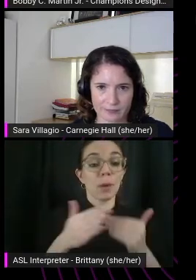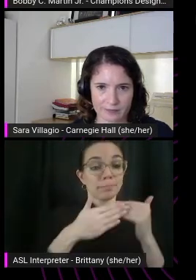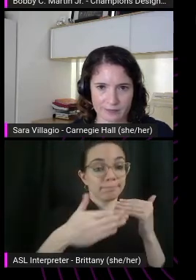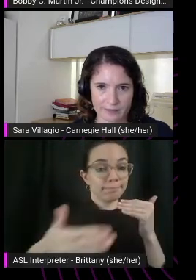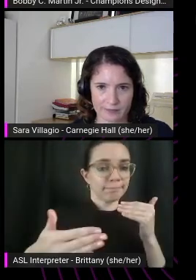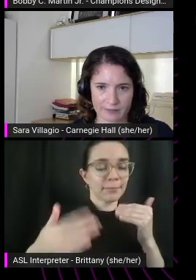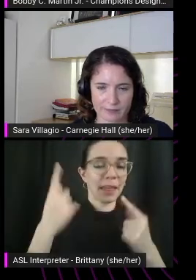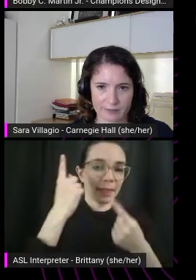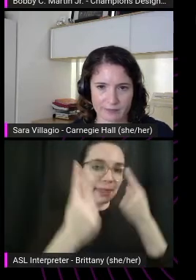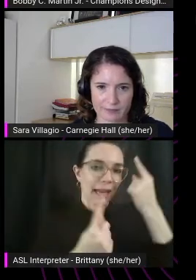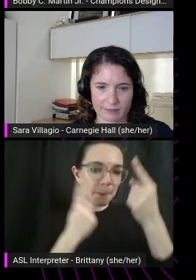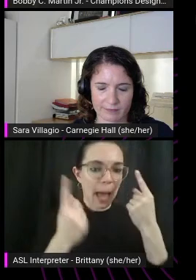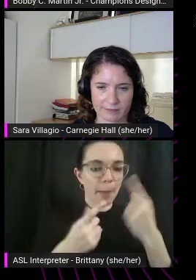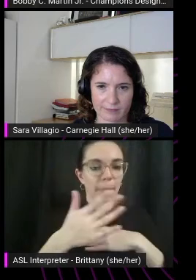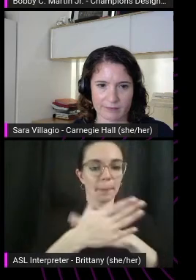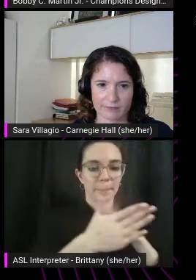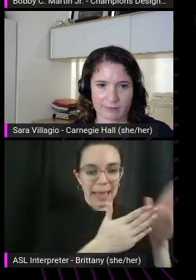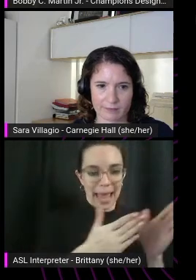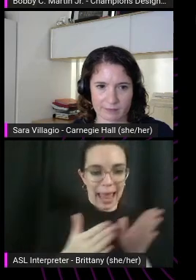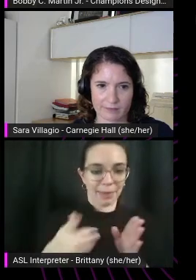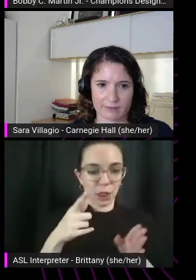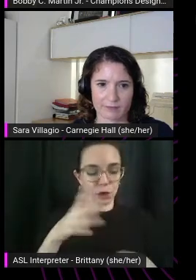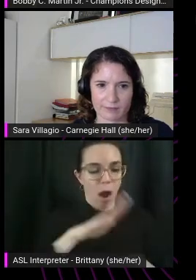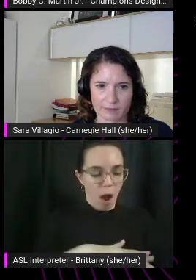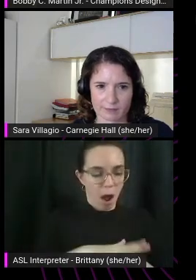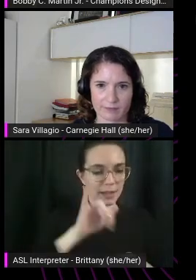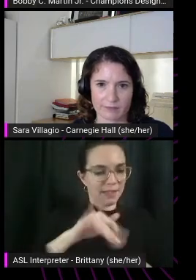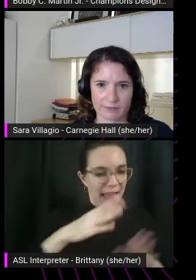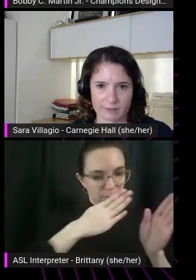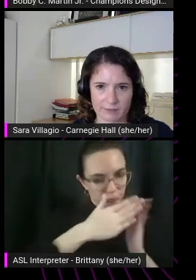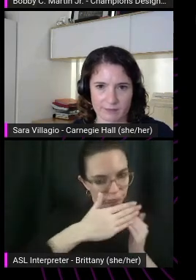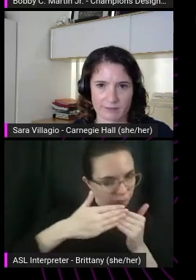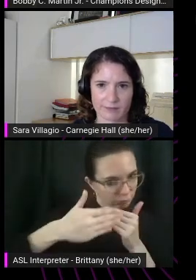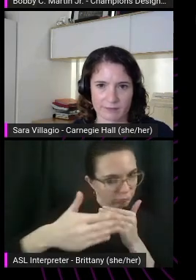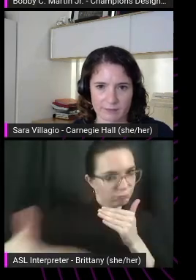that roadmap and revise it. Make amendments.